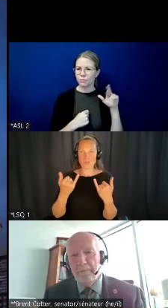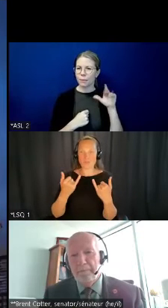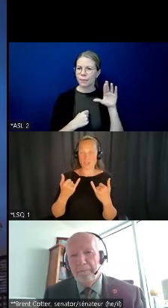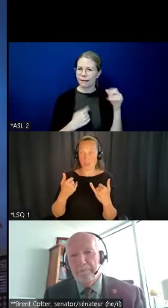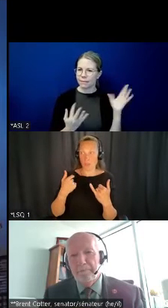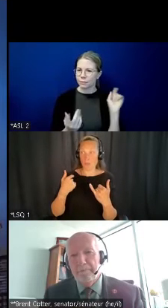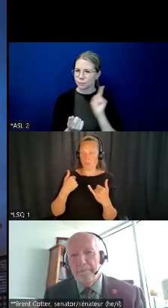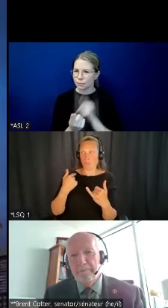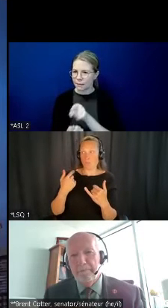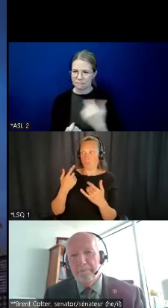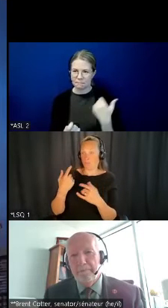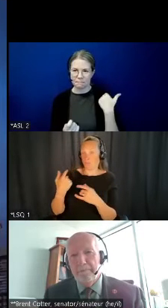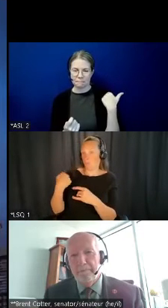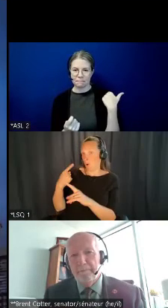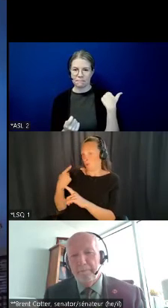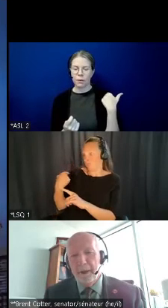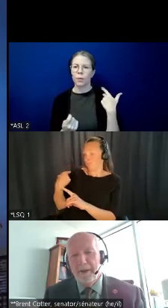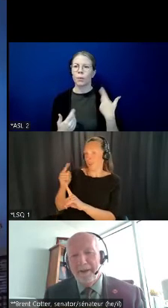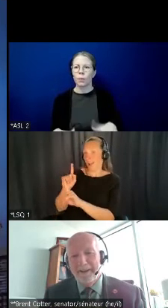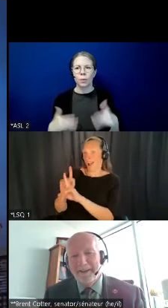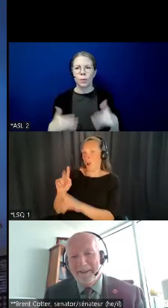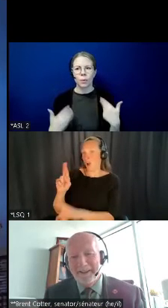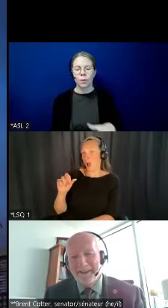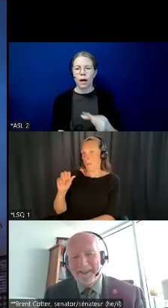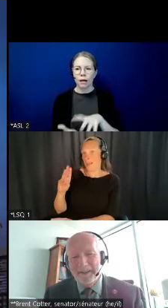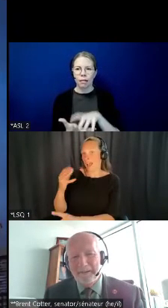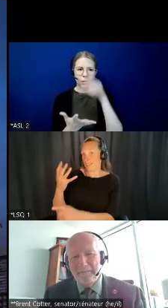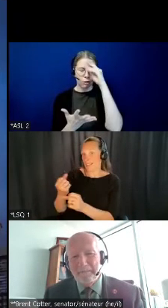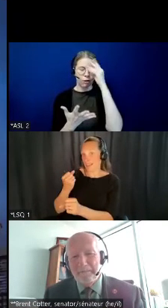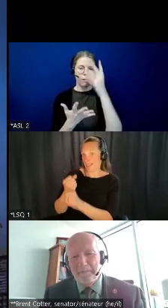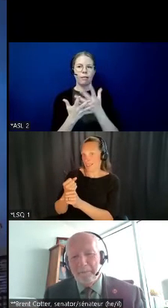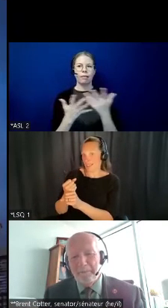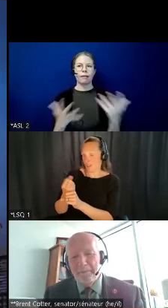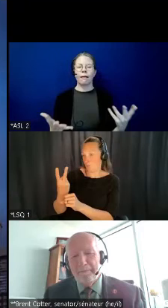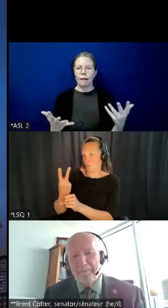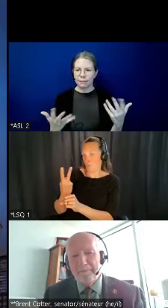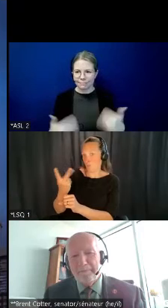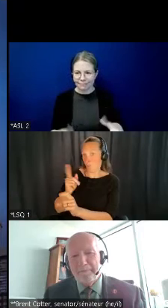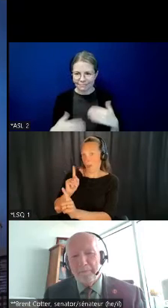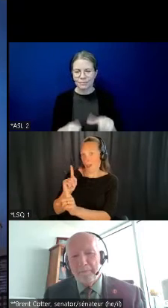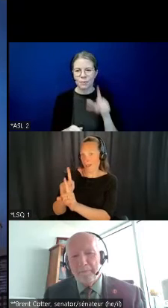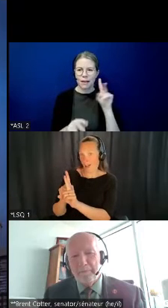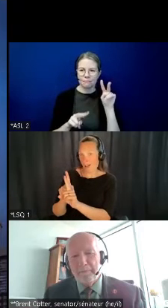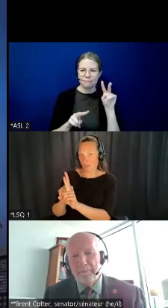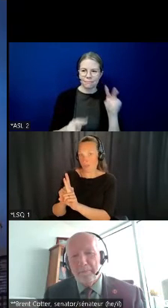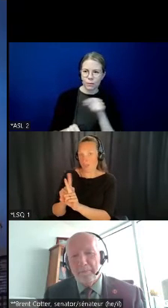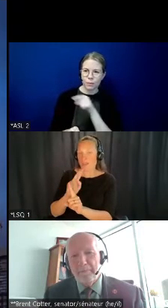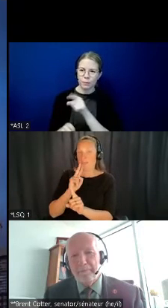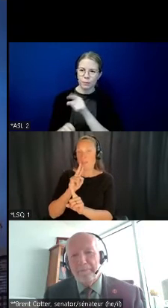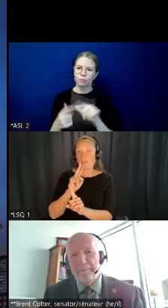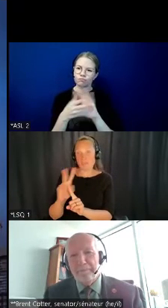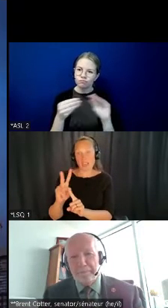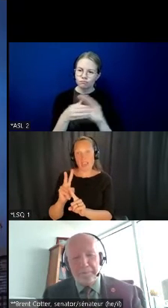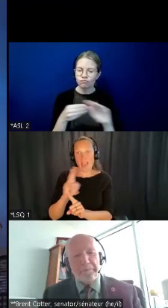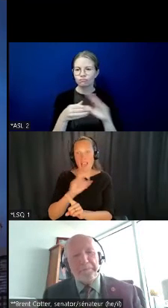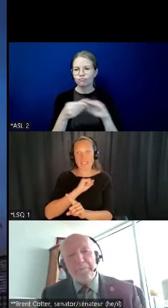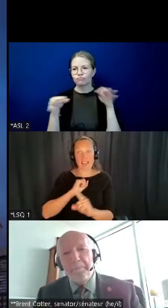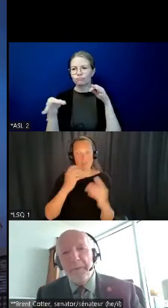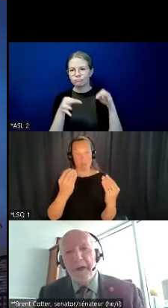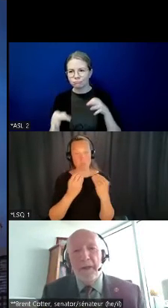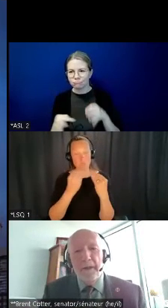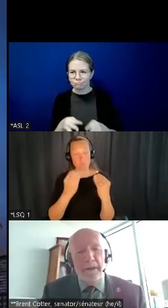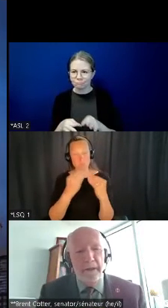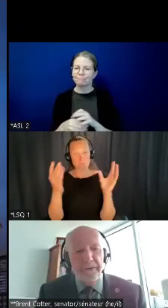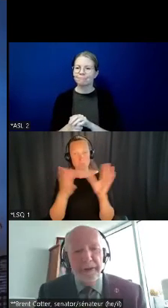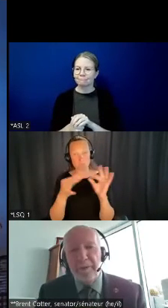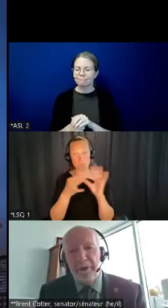COMPLETE EDUCATION. I LOOK FORWARD TO HIM SHARING HIS WISDOM WITH YOU TODAY. >> Senator Cotter: